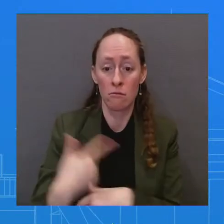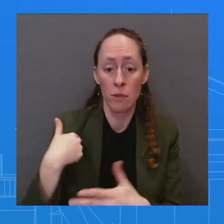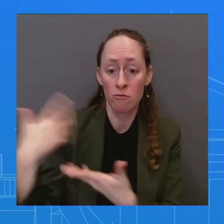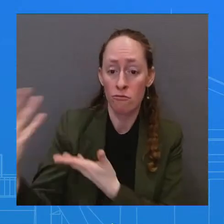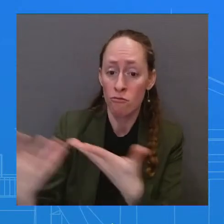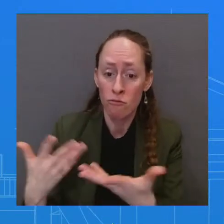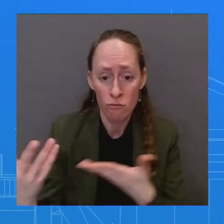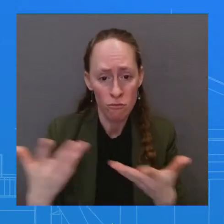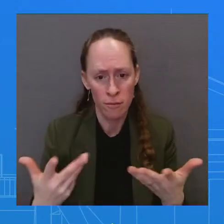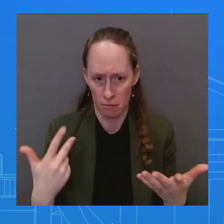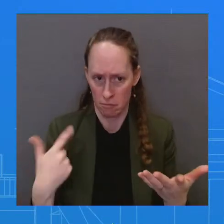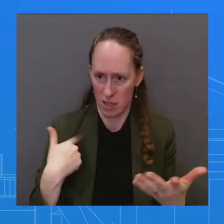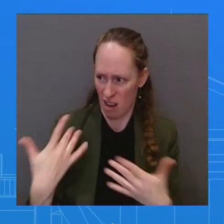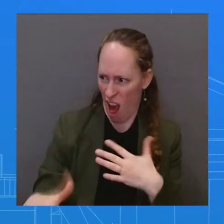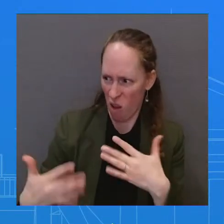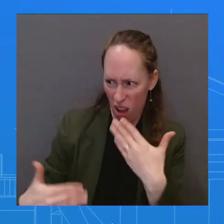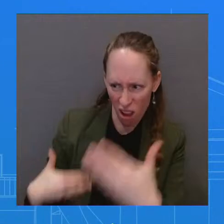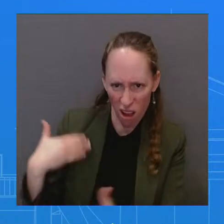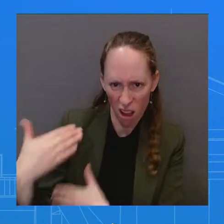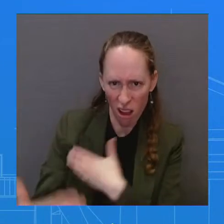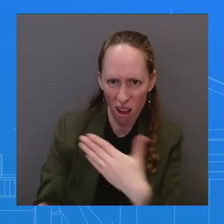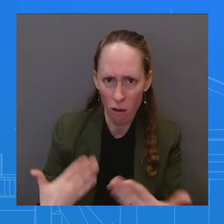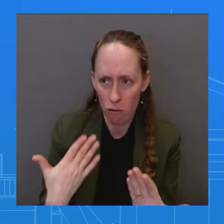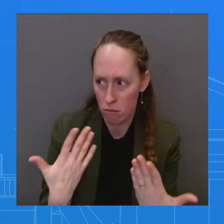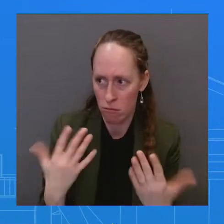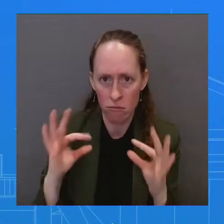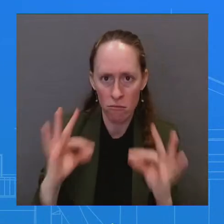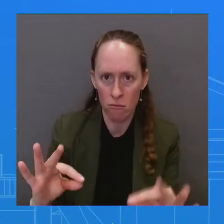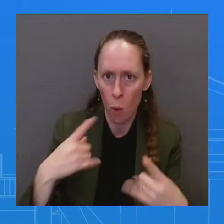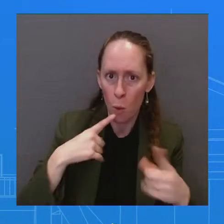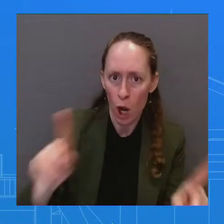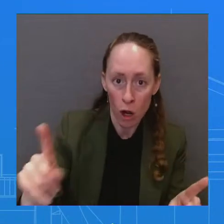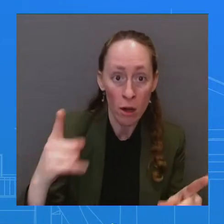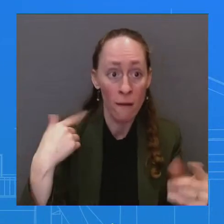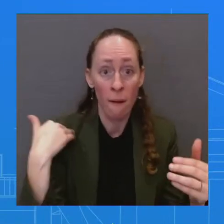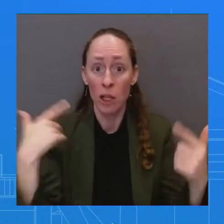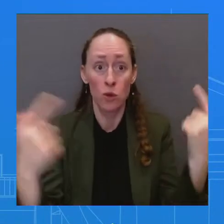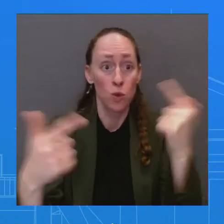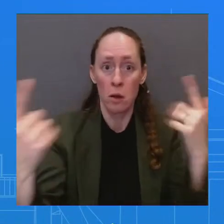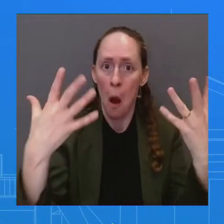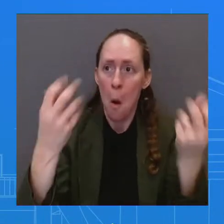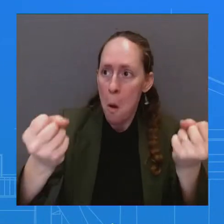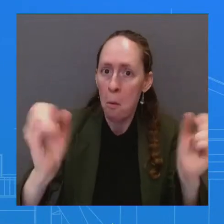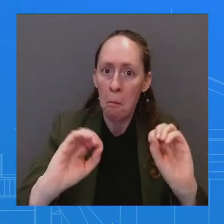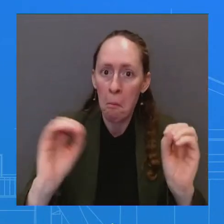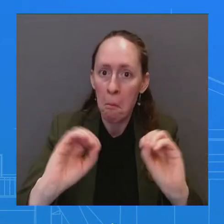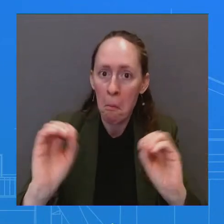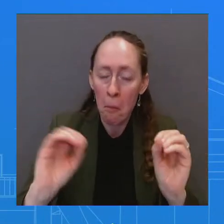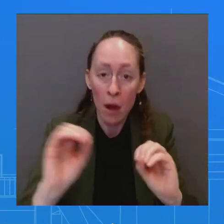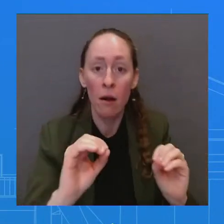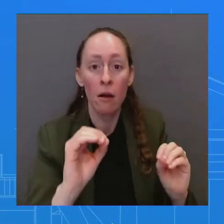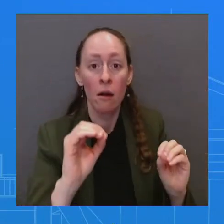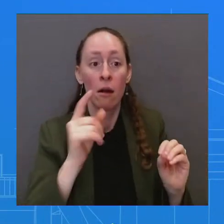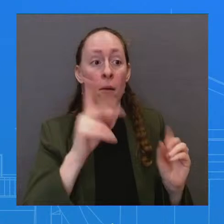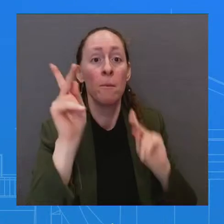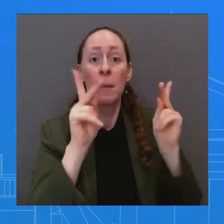It's getting hostages out. It's getting Americans out. And, quite frankly, we continue to urge and will continue to urge the Israelis,